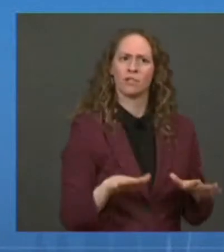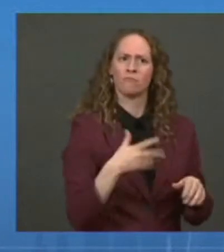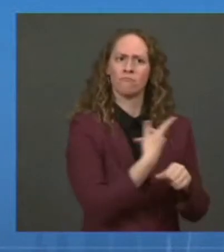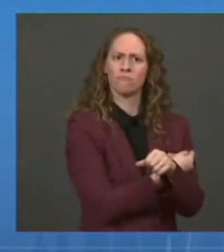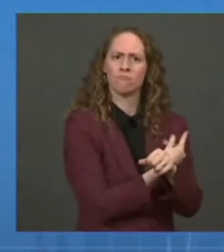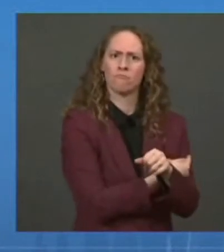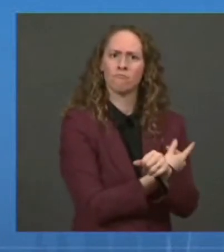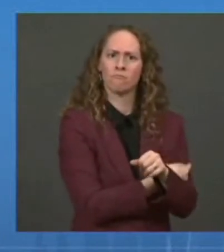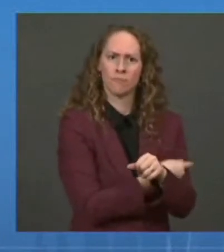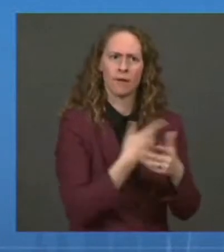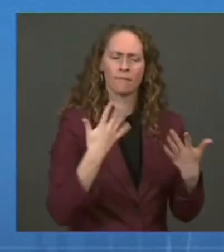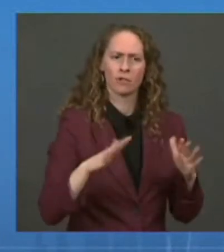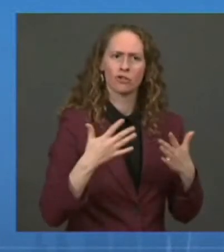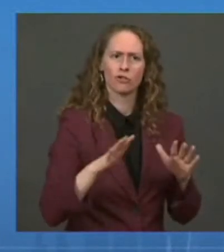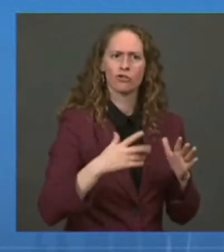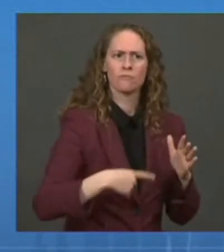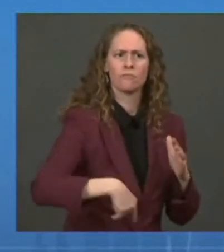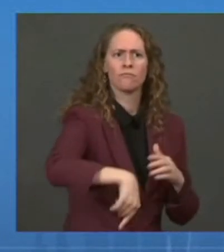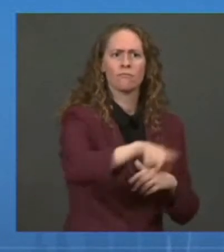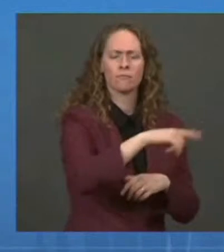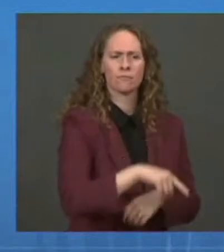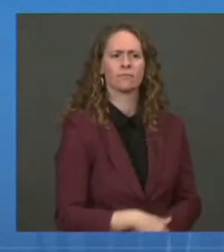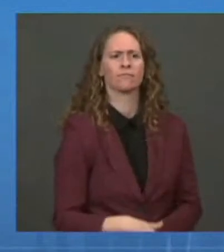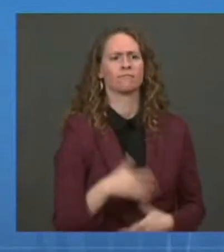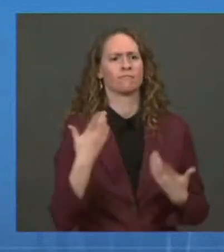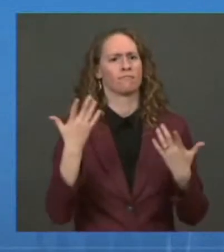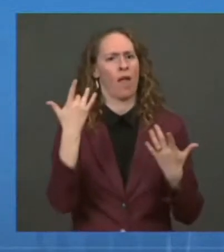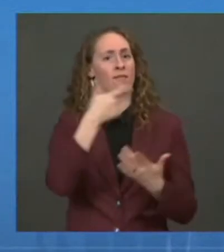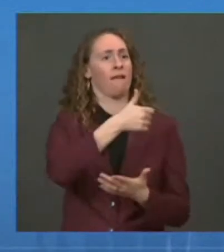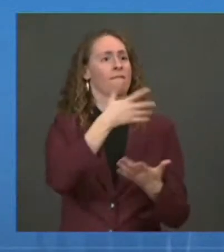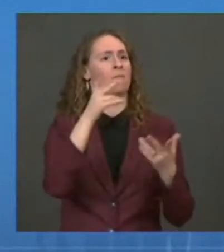FROM PEOPLE WHO HAVE BEEN